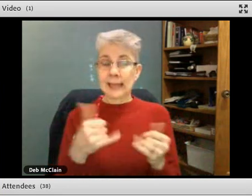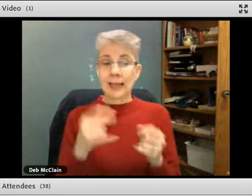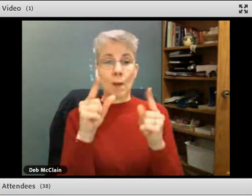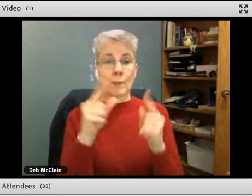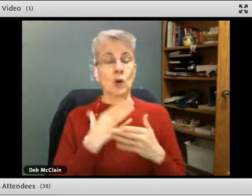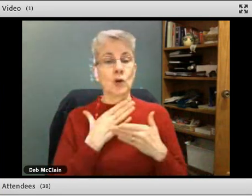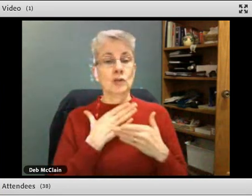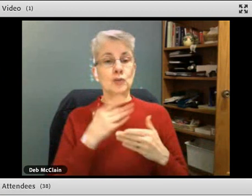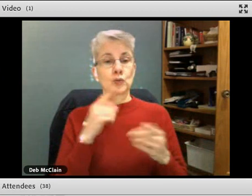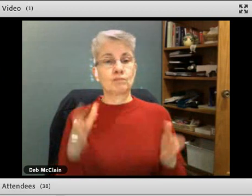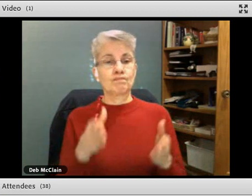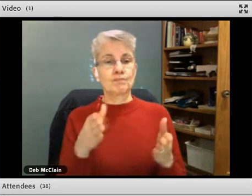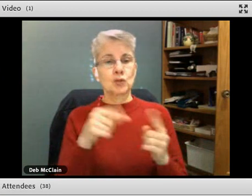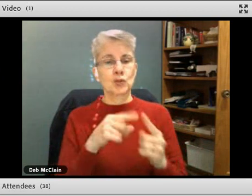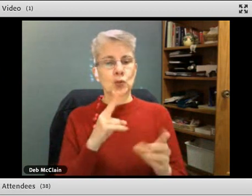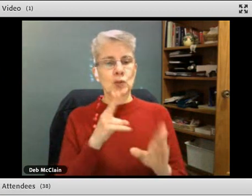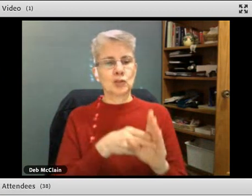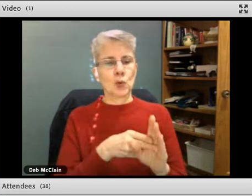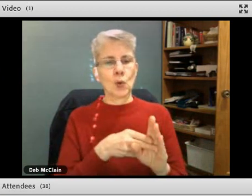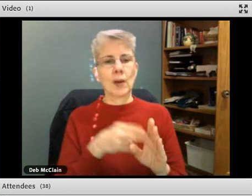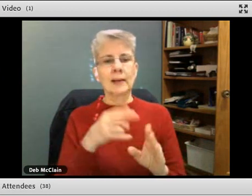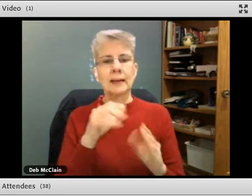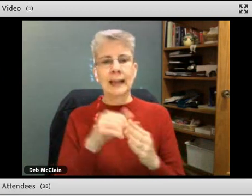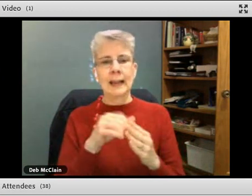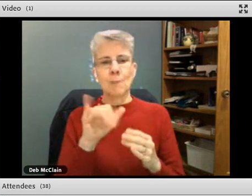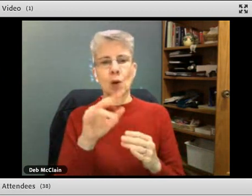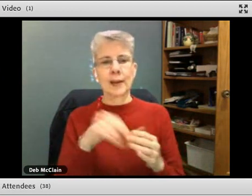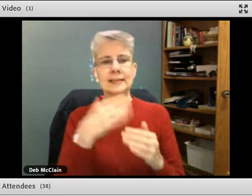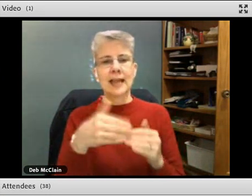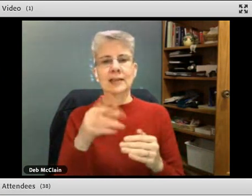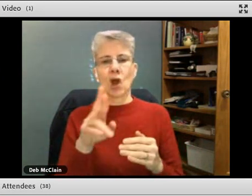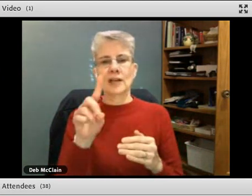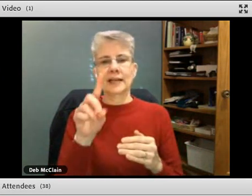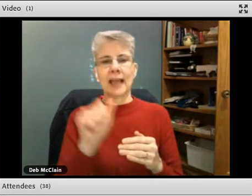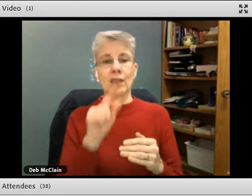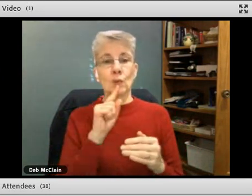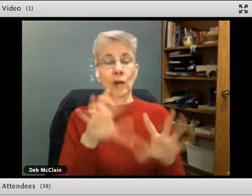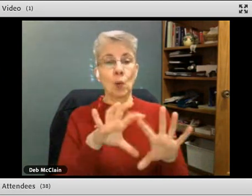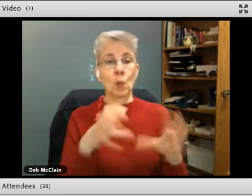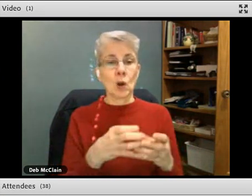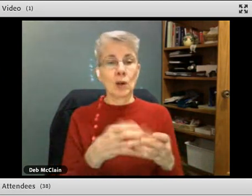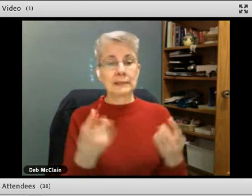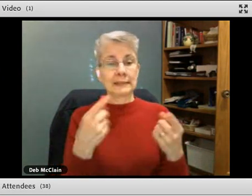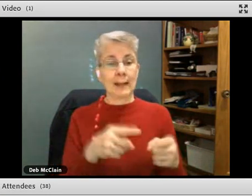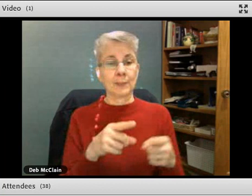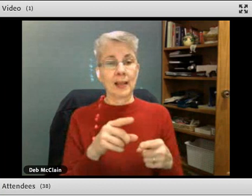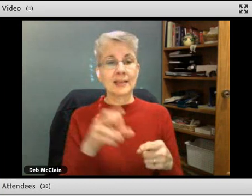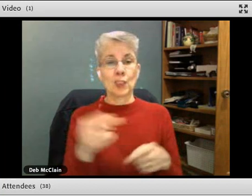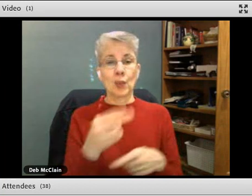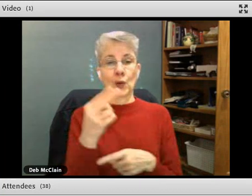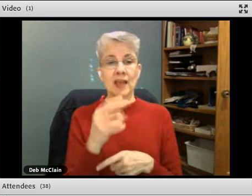which will take place on Thursday, February 28th. She also has other webinars coming up in our fiscal year,